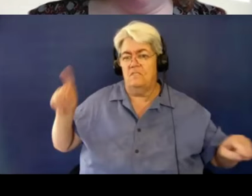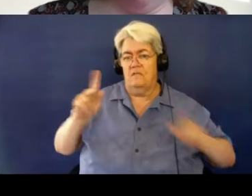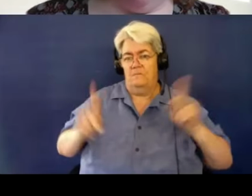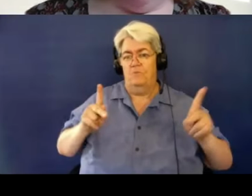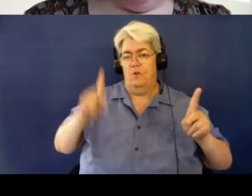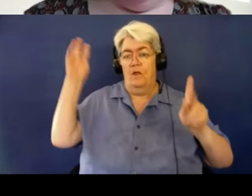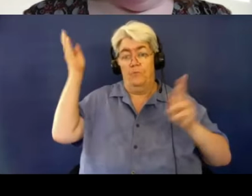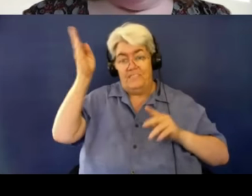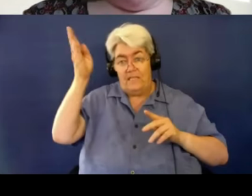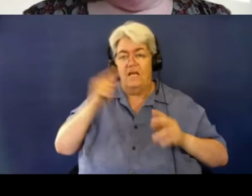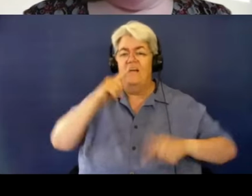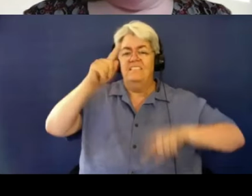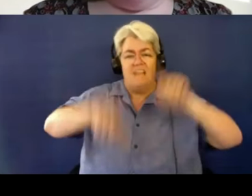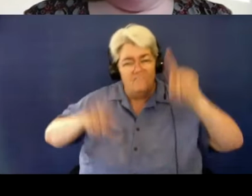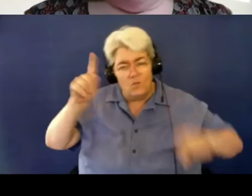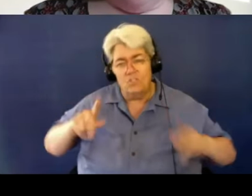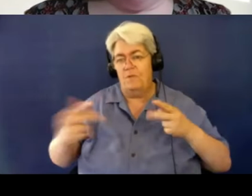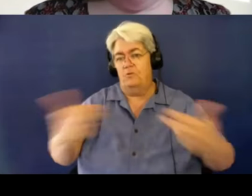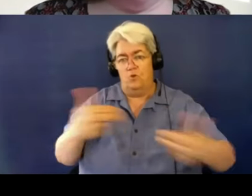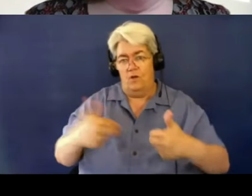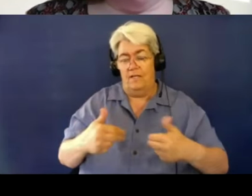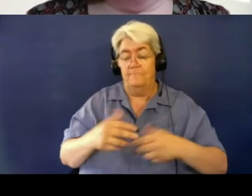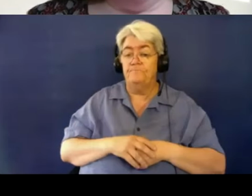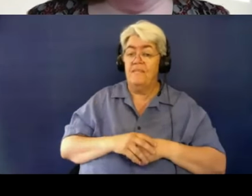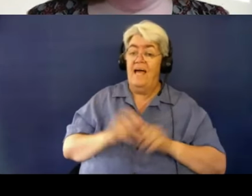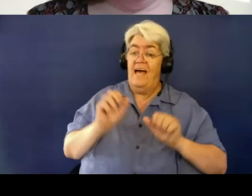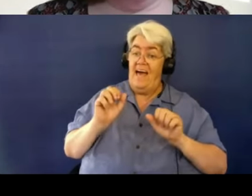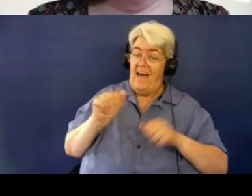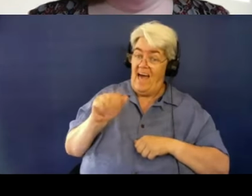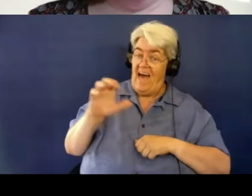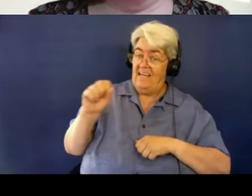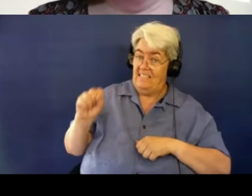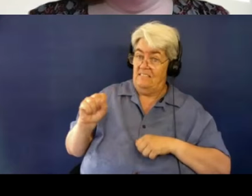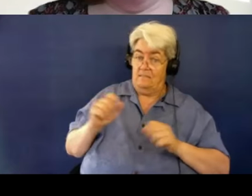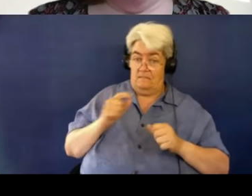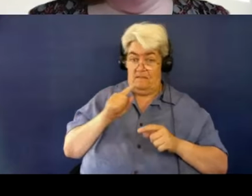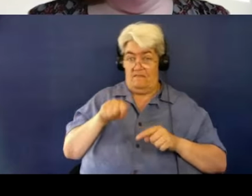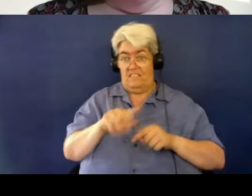For access, we ask the question -- is a space accessible?